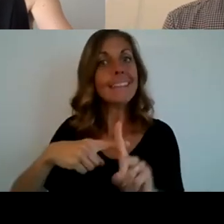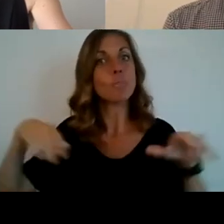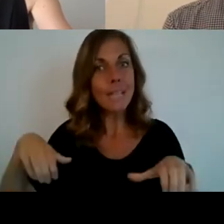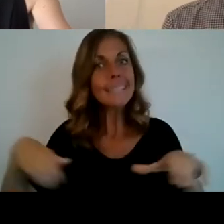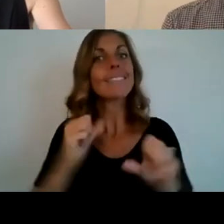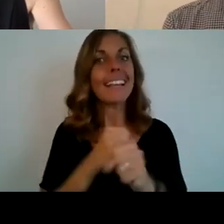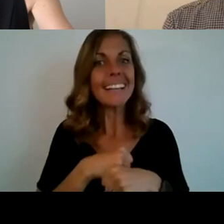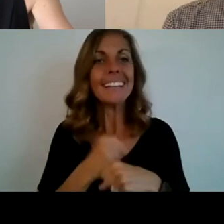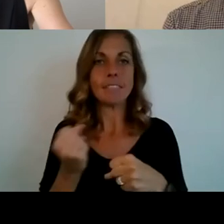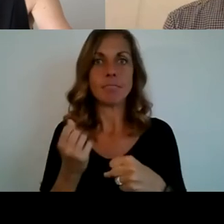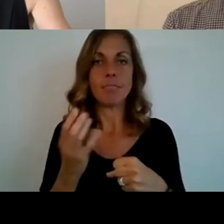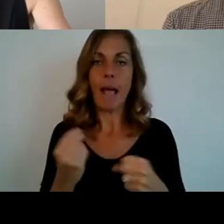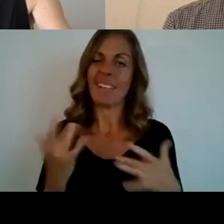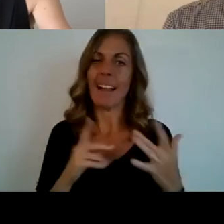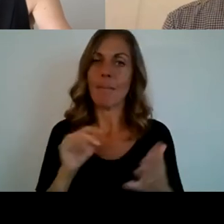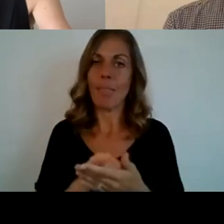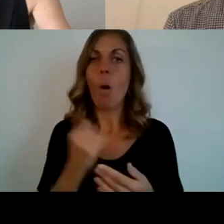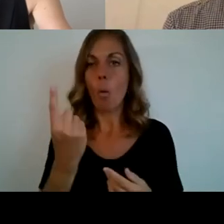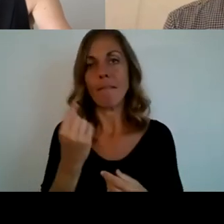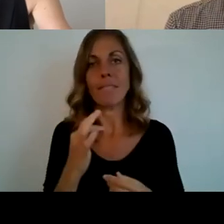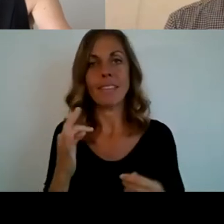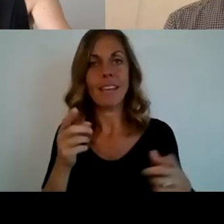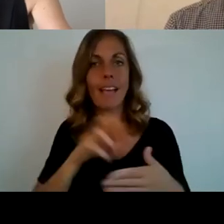probably going to be one of the outcomes from this.